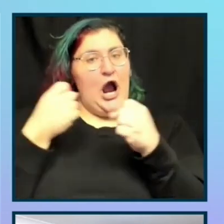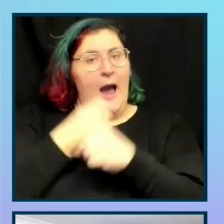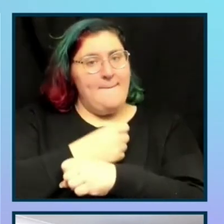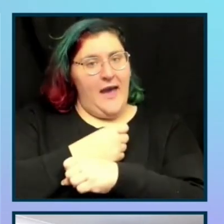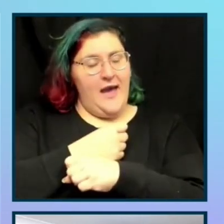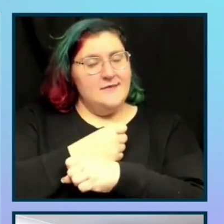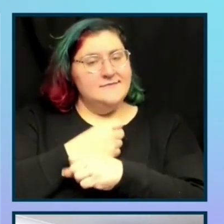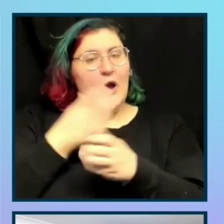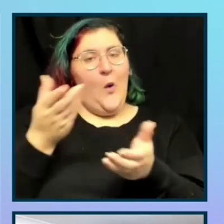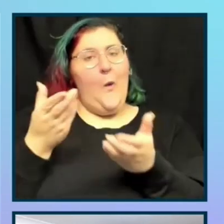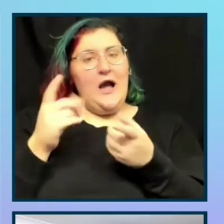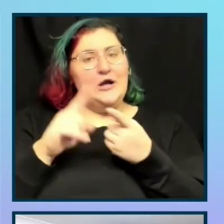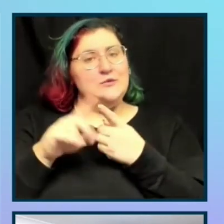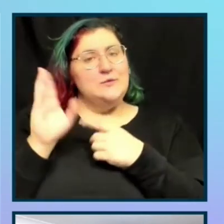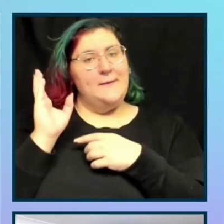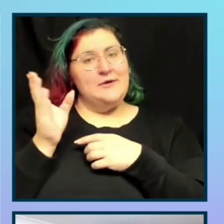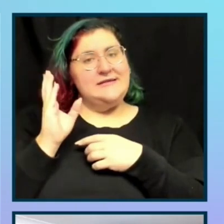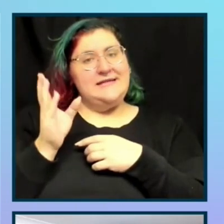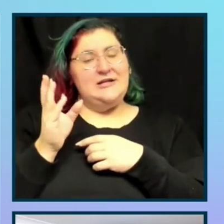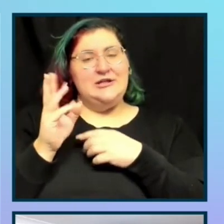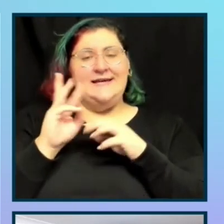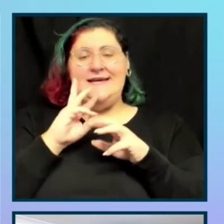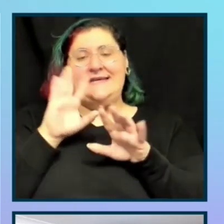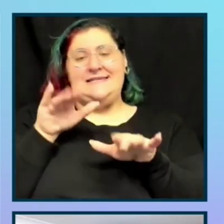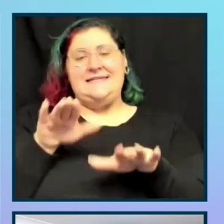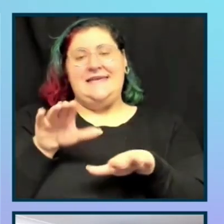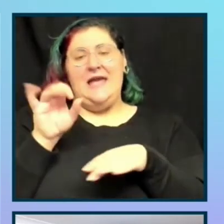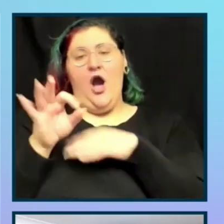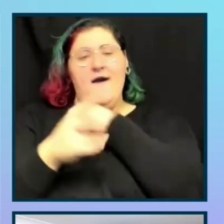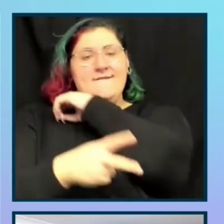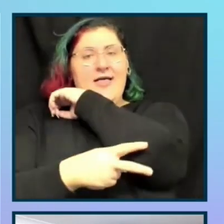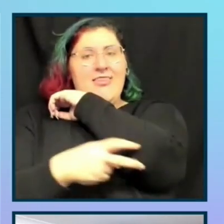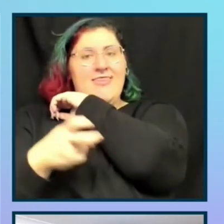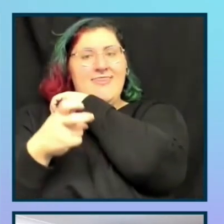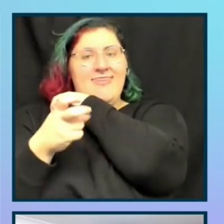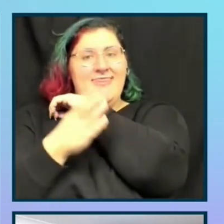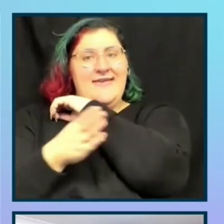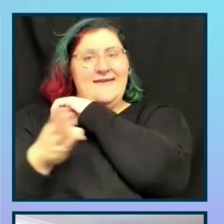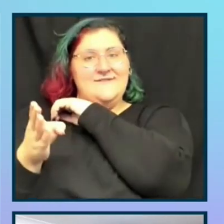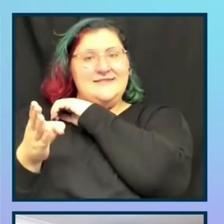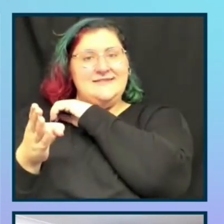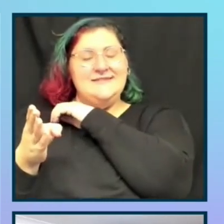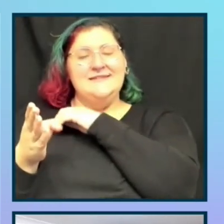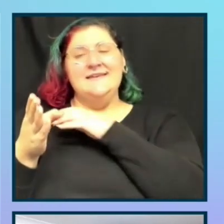Thank you very much to the kind folks at Axe-con for having me is an absolute pleasure to be here